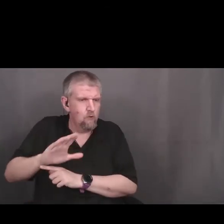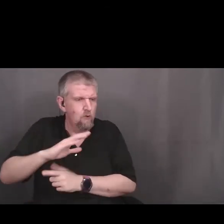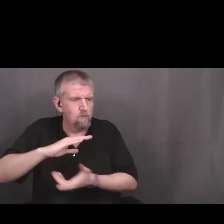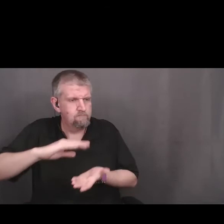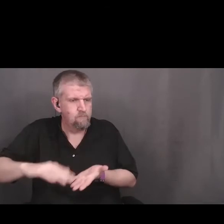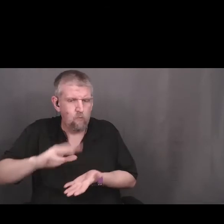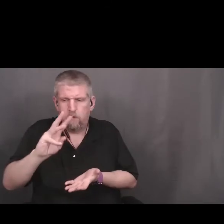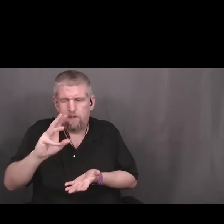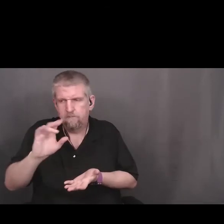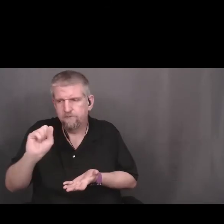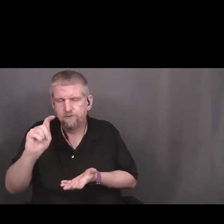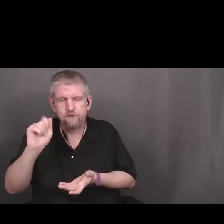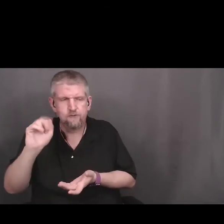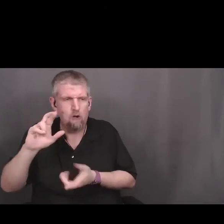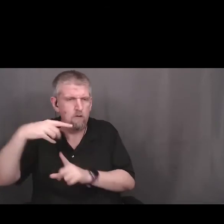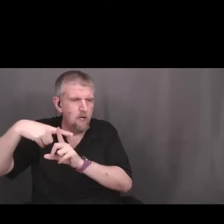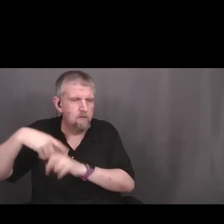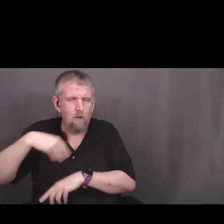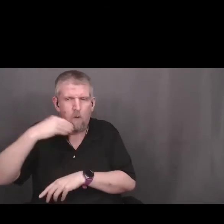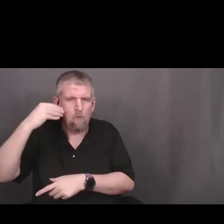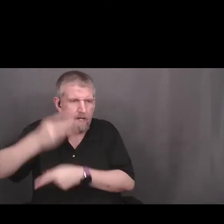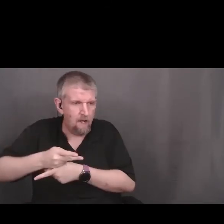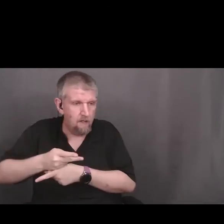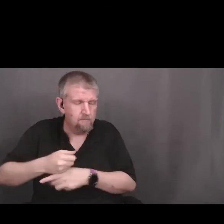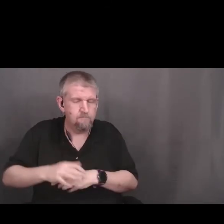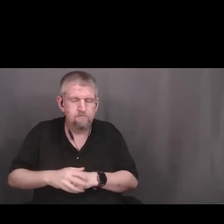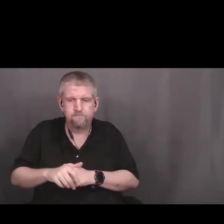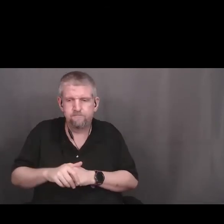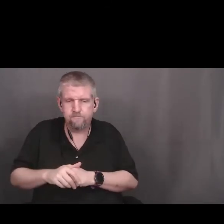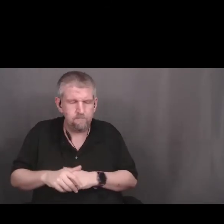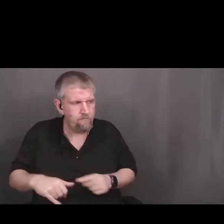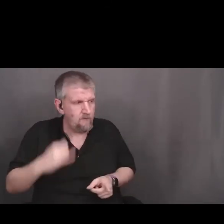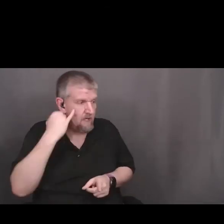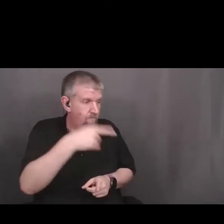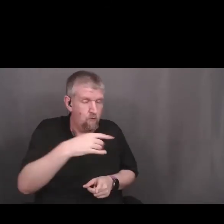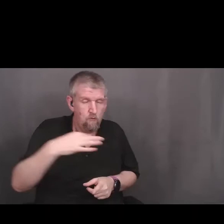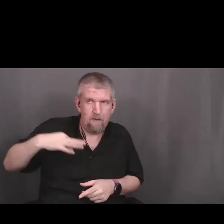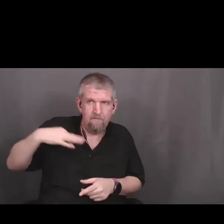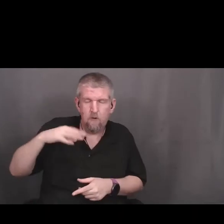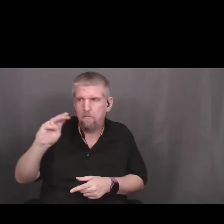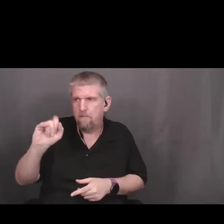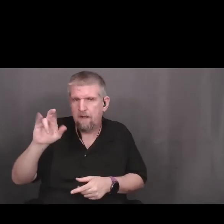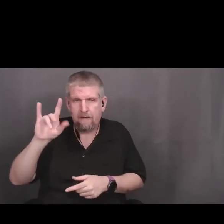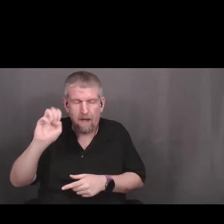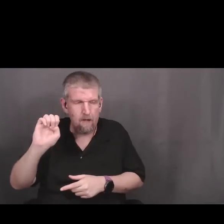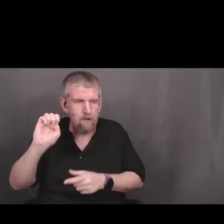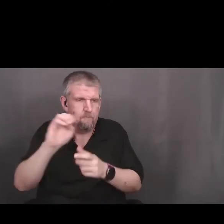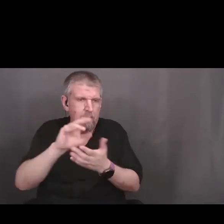We can help appeal a denial of a Medicare service such as durable medical equipment,